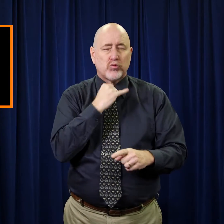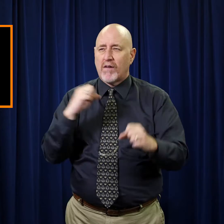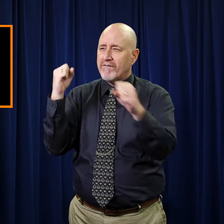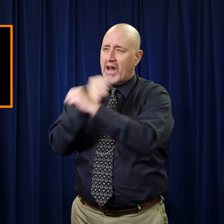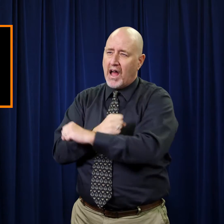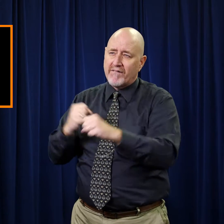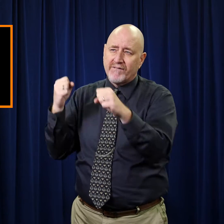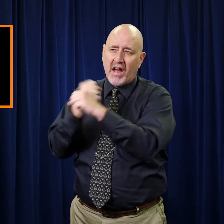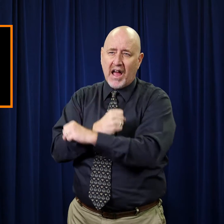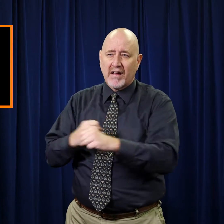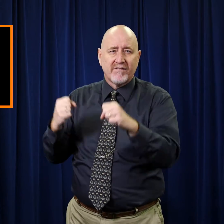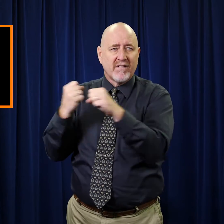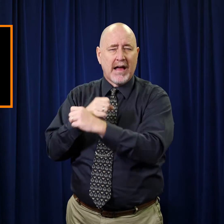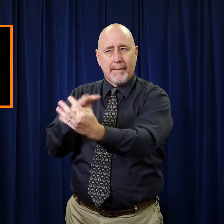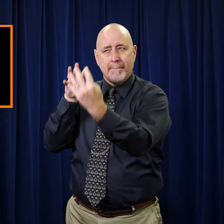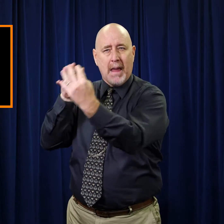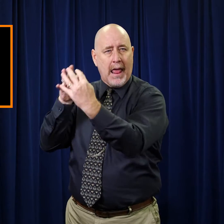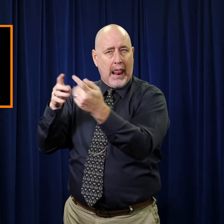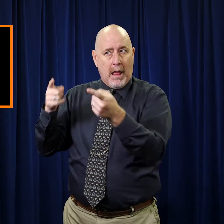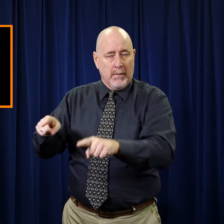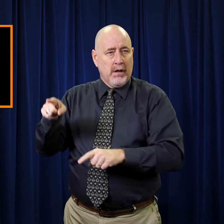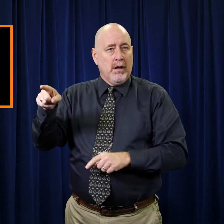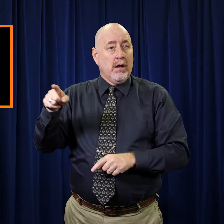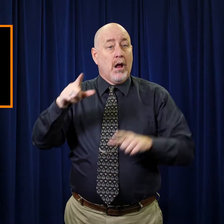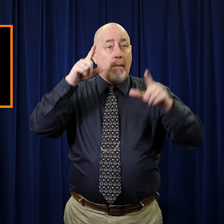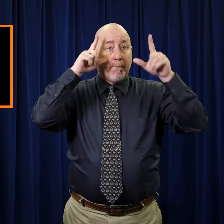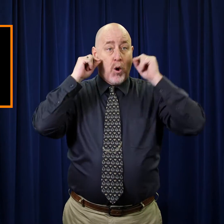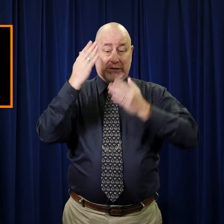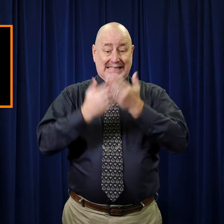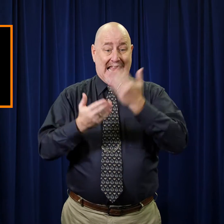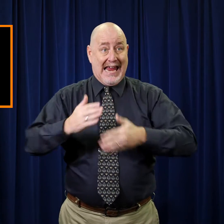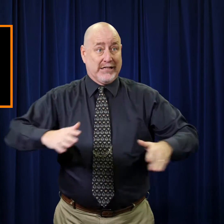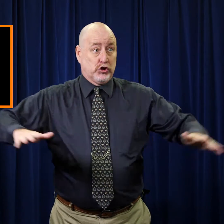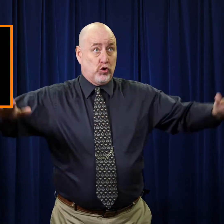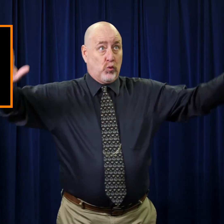Israel started fighting against them. So you've got this battle going on. When Moses'